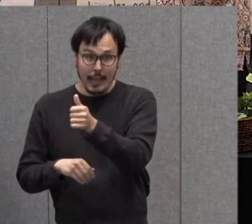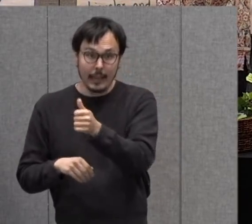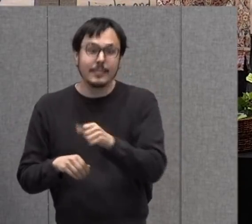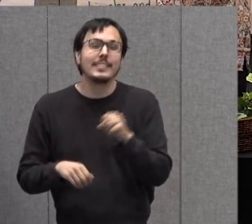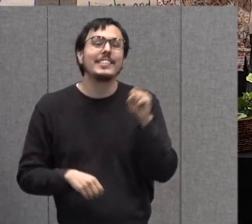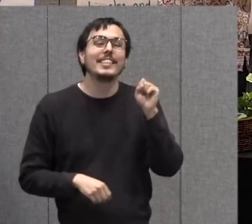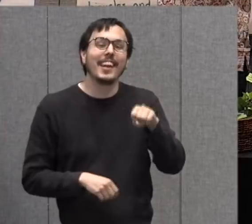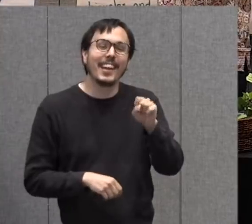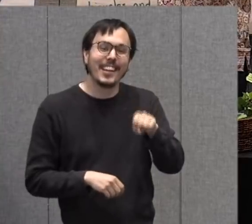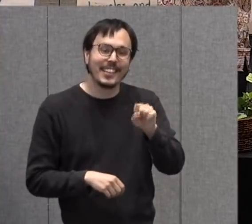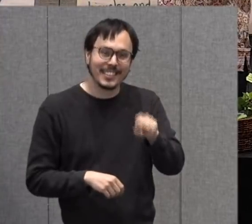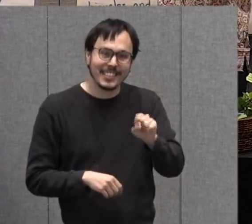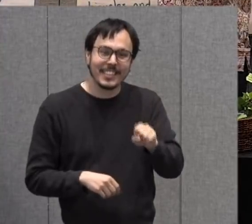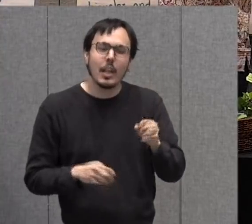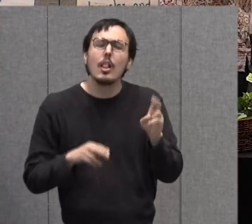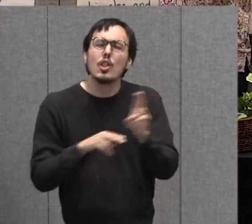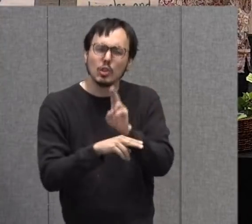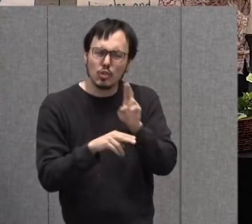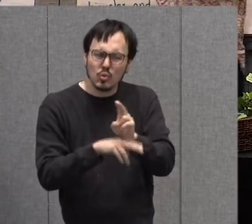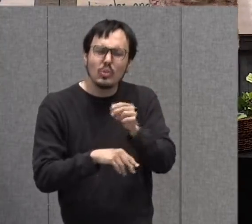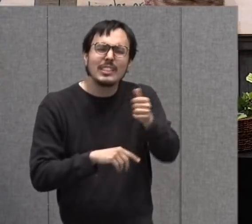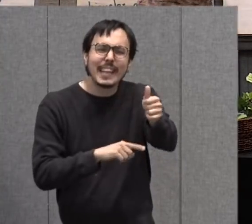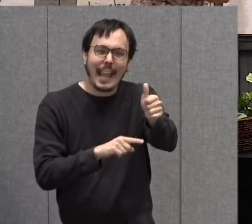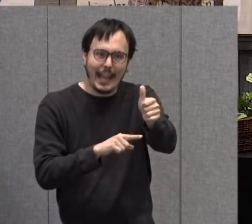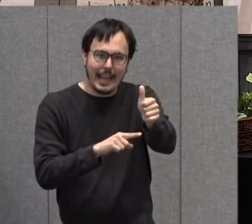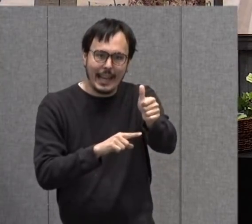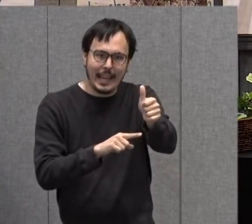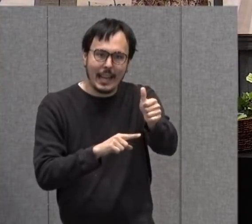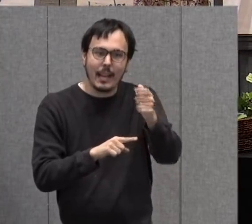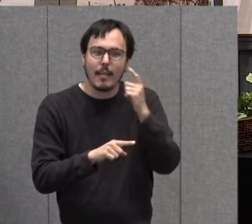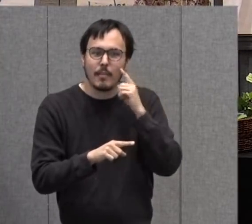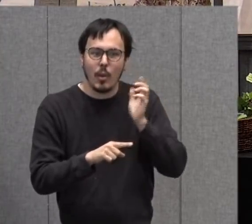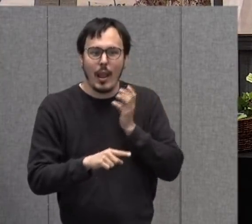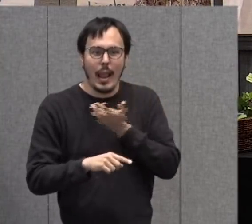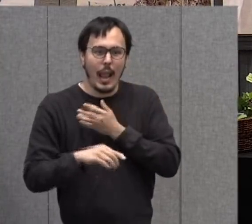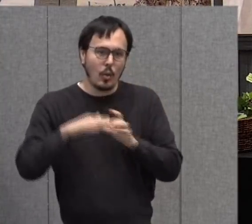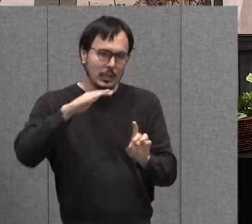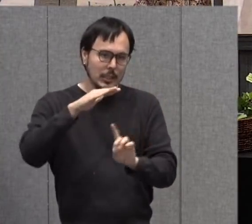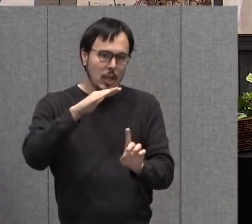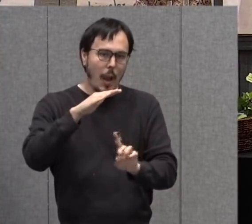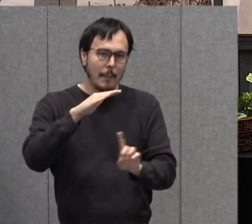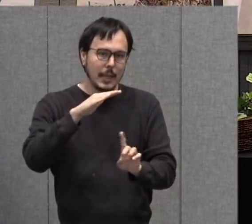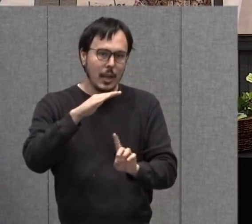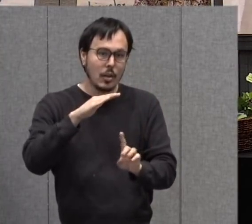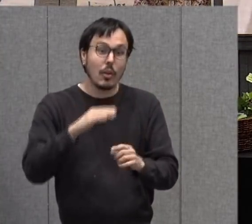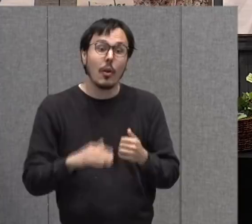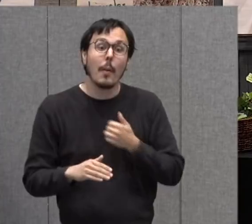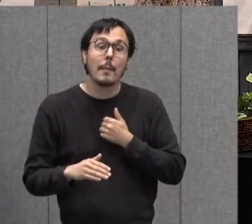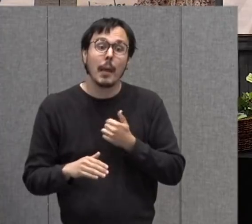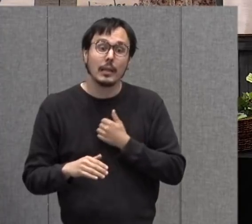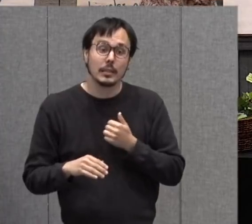So, let's use 10 as our common denominator. So, if I was to get from two to 10,